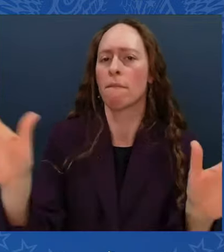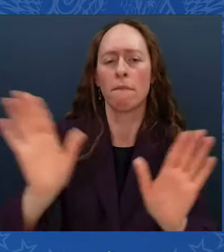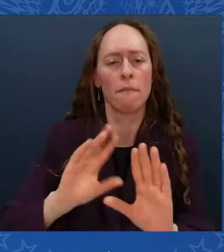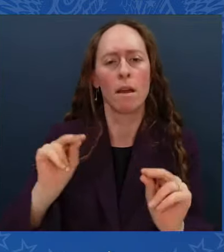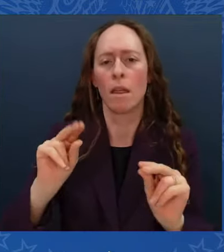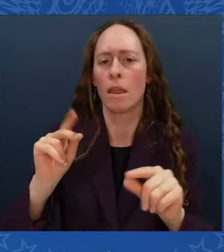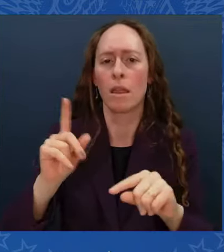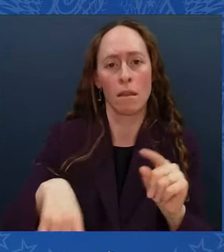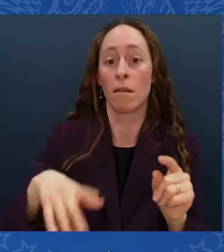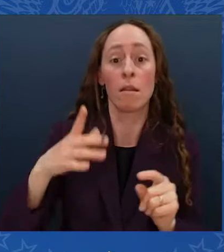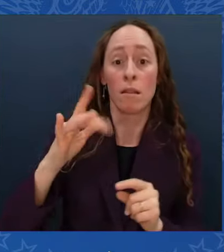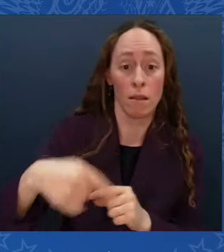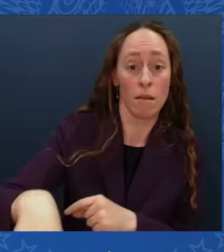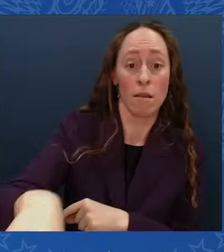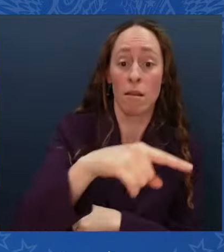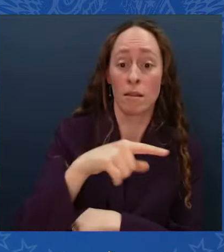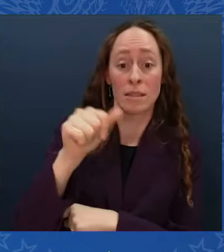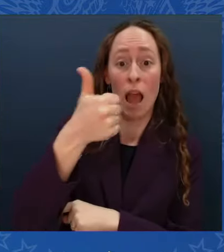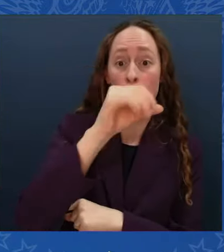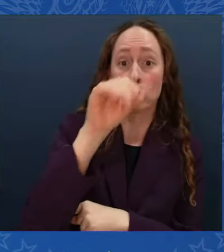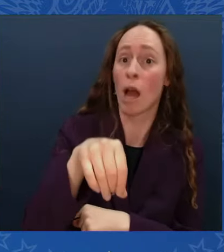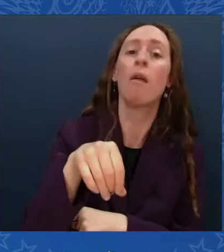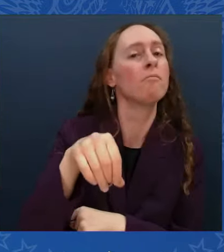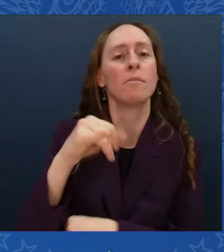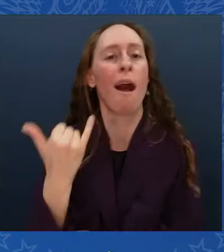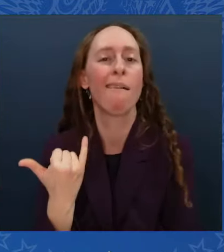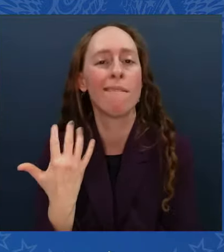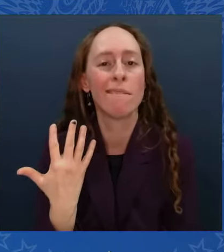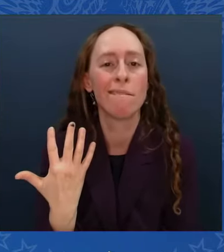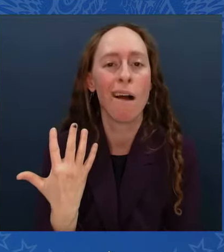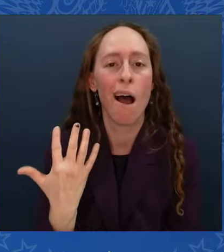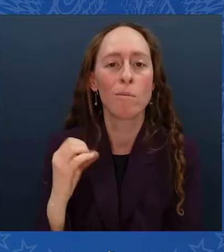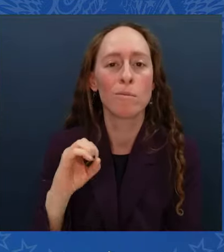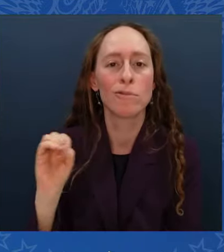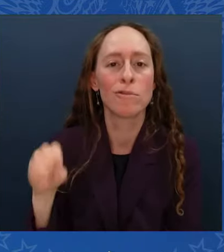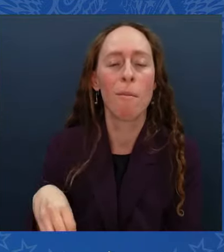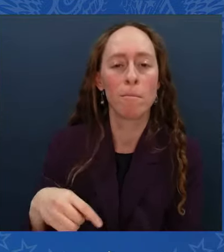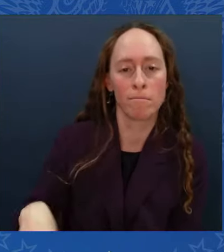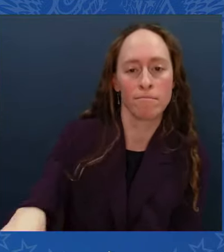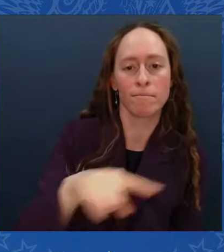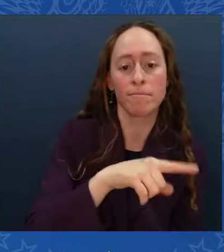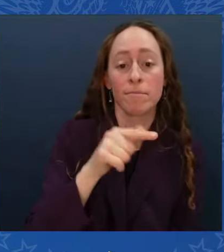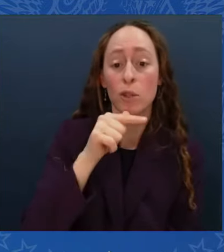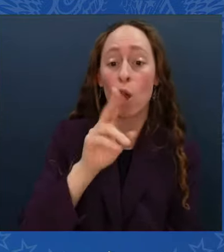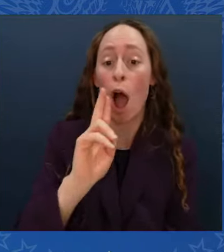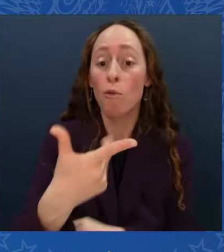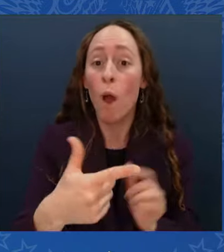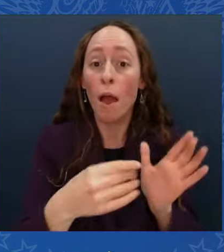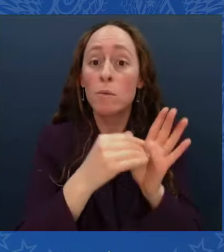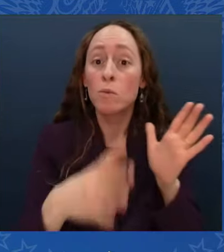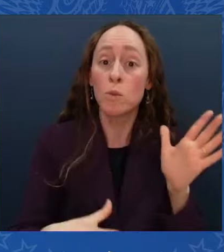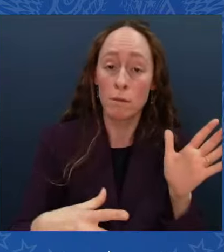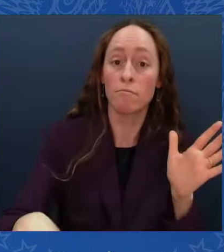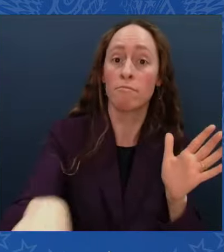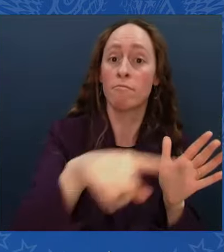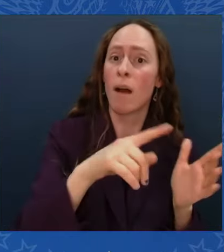what undergraduate borrowers have to pay after their living expenses are accounted for. That means no one with an undergraduate loan,